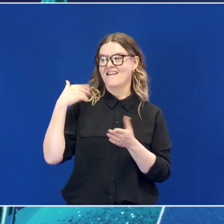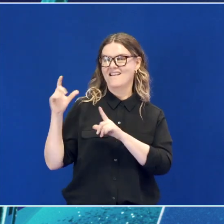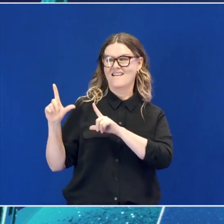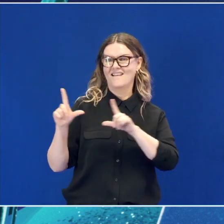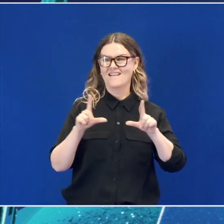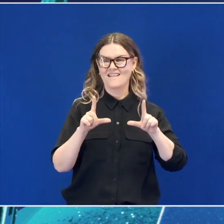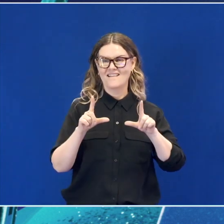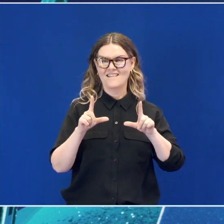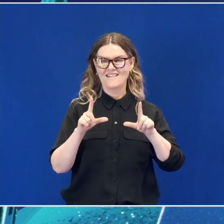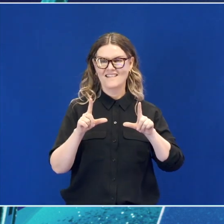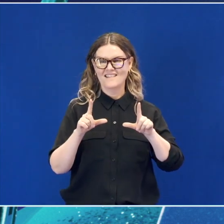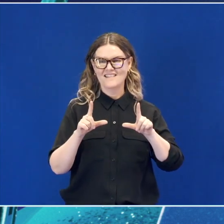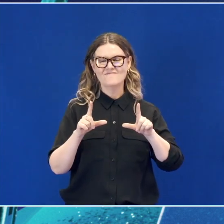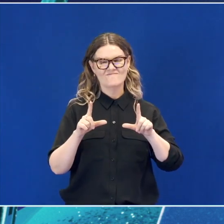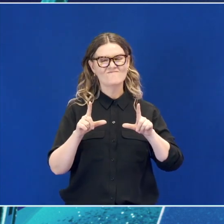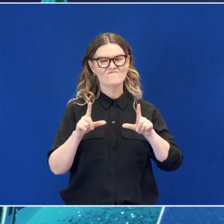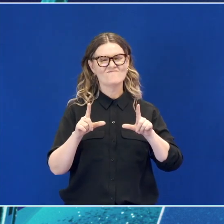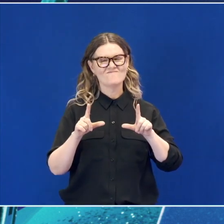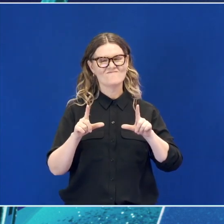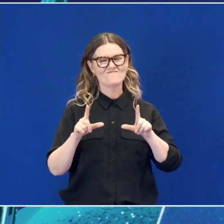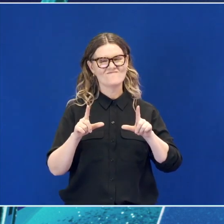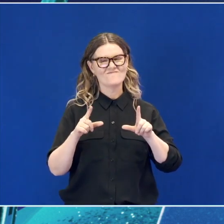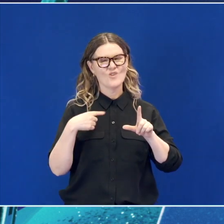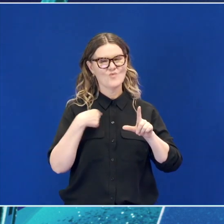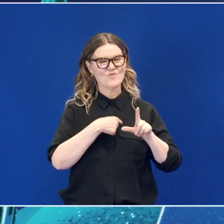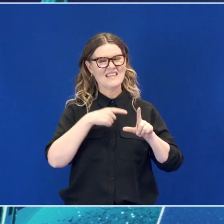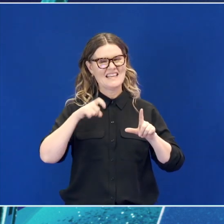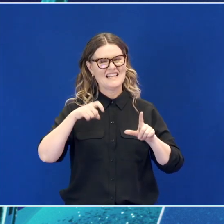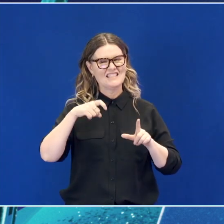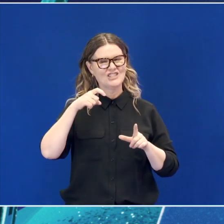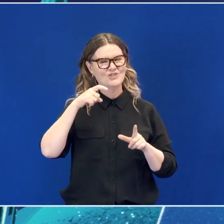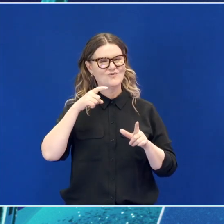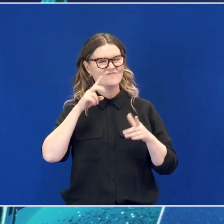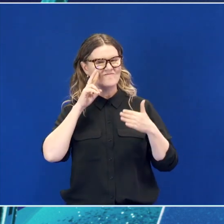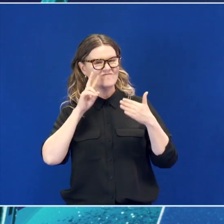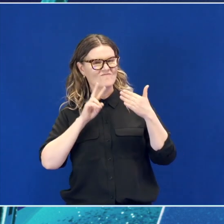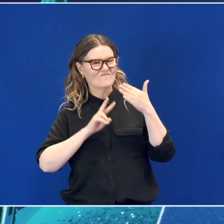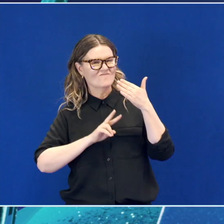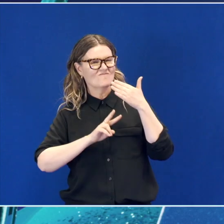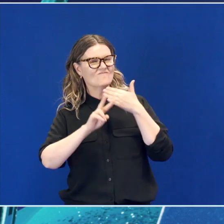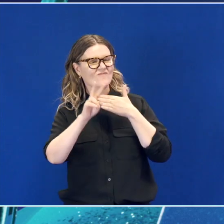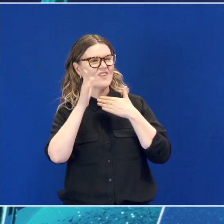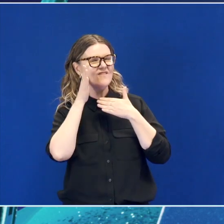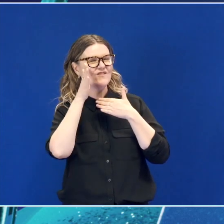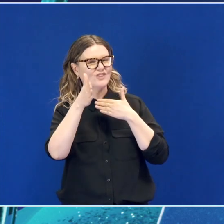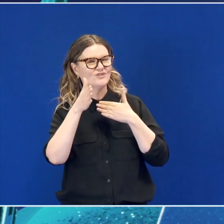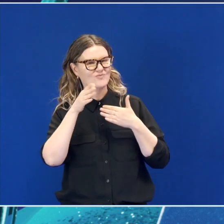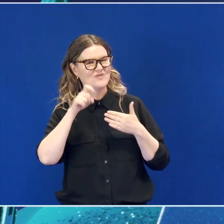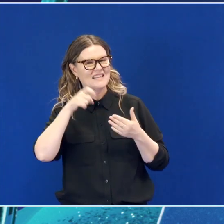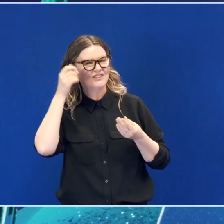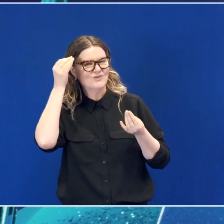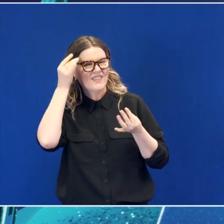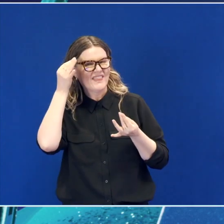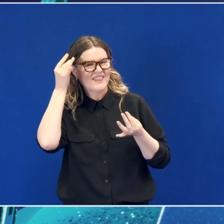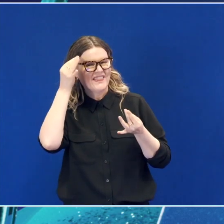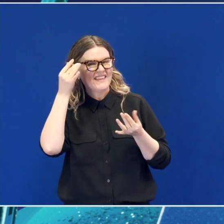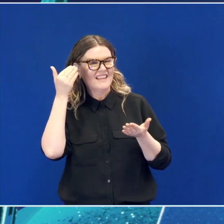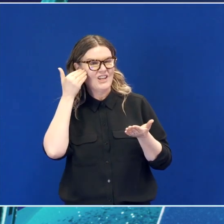where it's moving to, because we need to set ourselves up for that future where developers aren't reading code, developers aren't writing code,